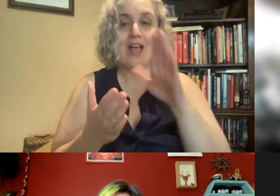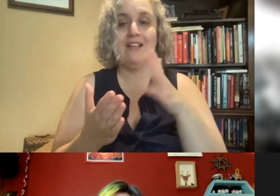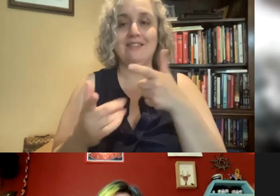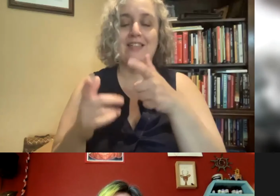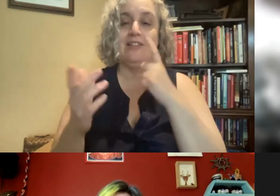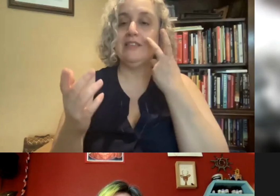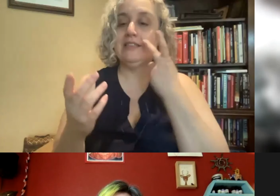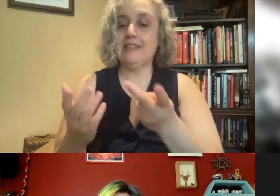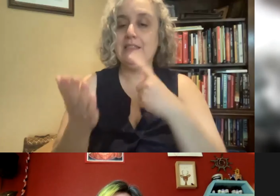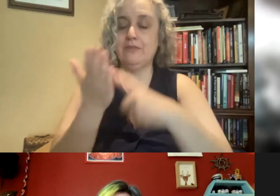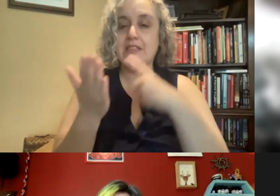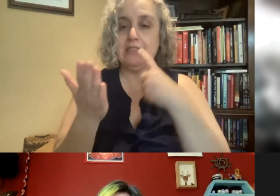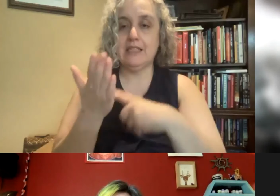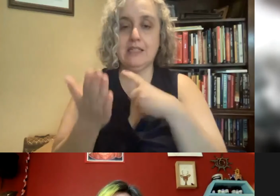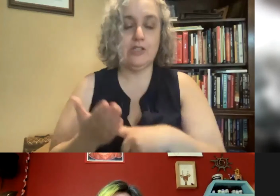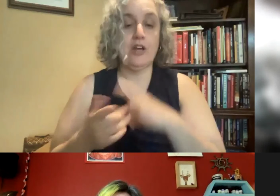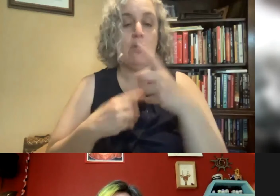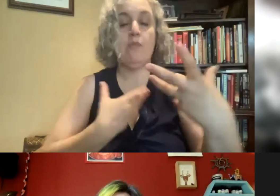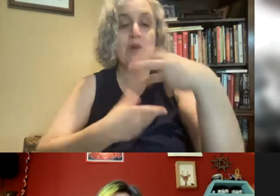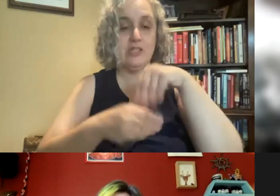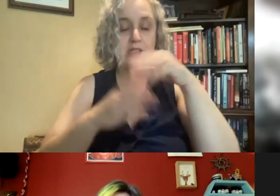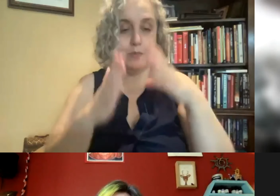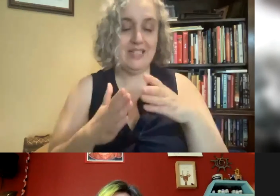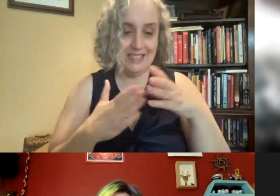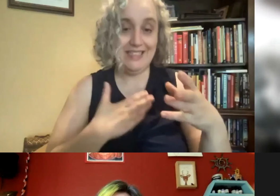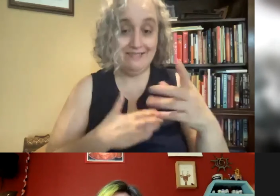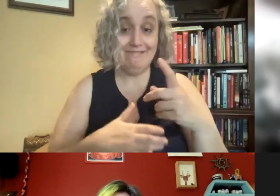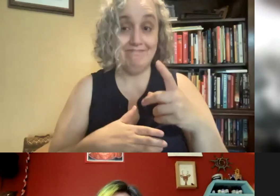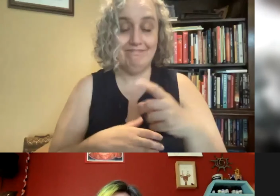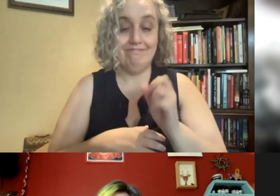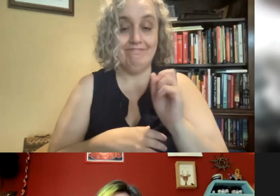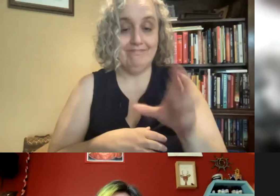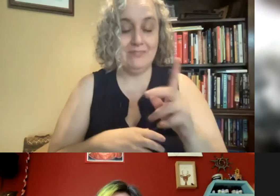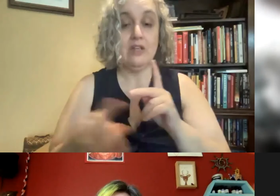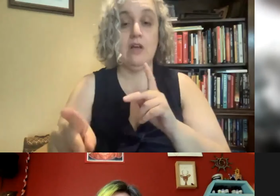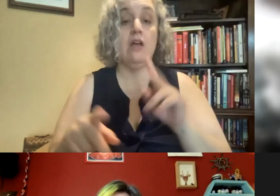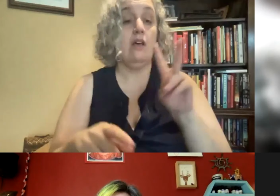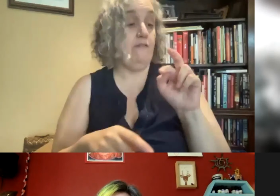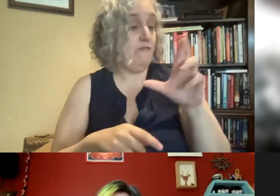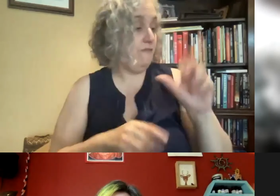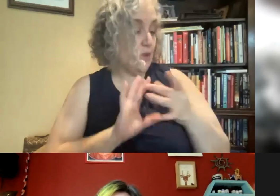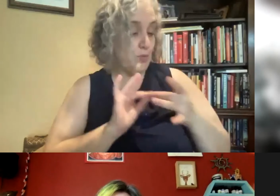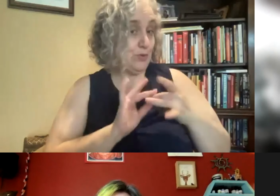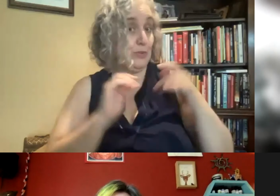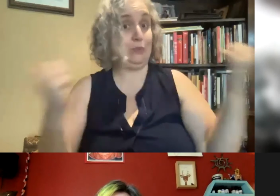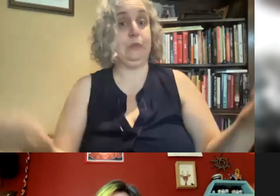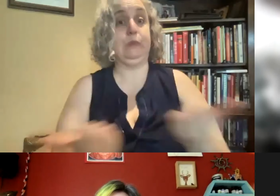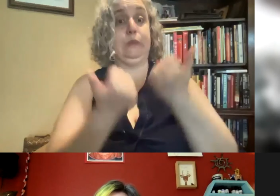the questions from the participants. Vera Roberts: We have a lot of questions today.